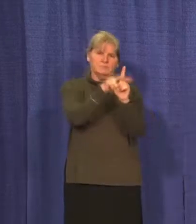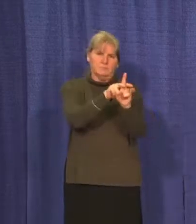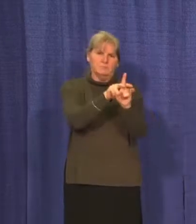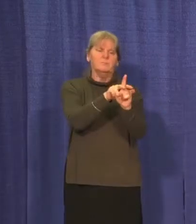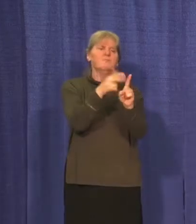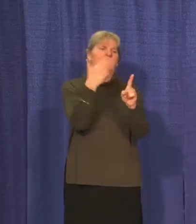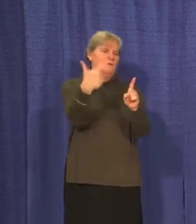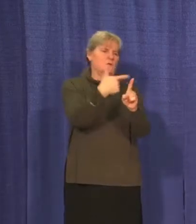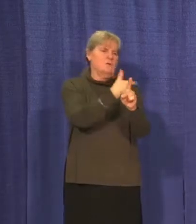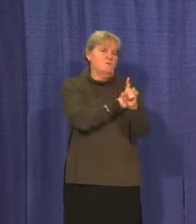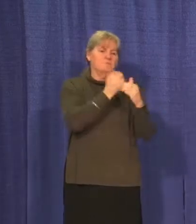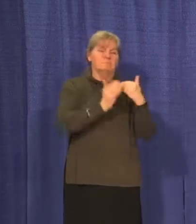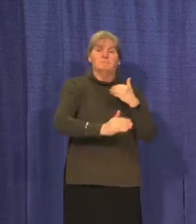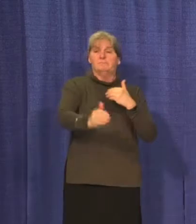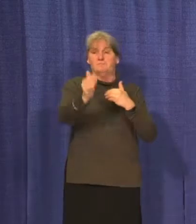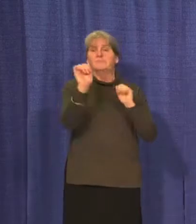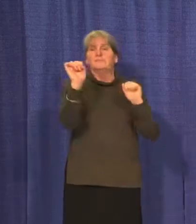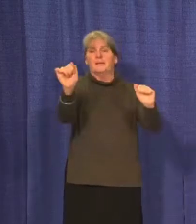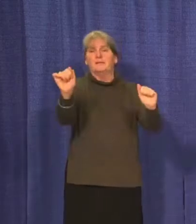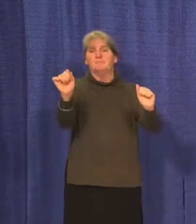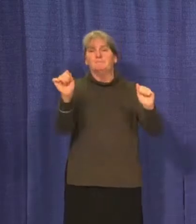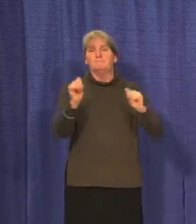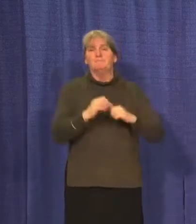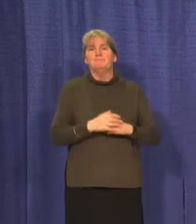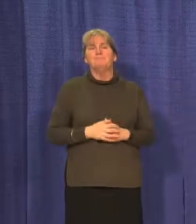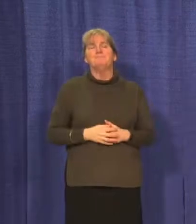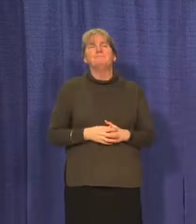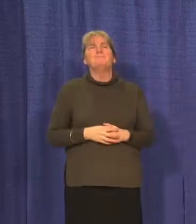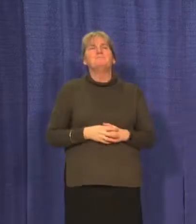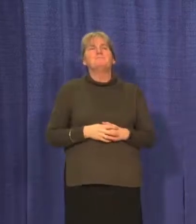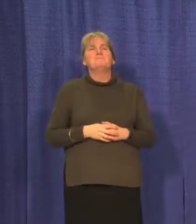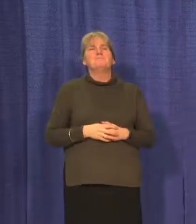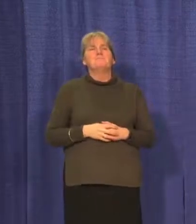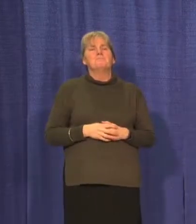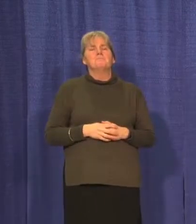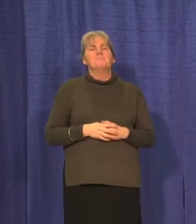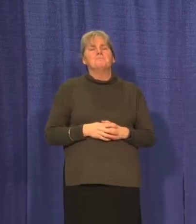appointment for the weeks ahead.